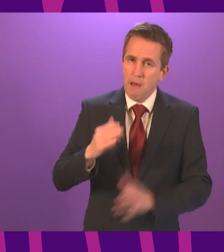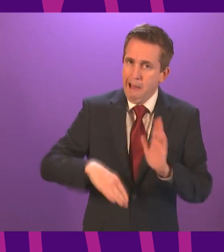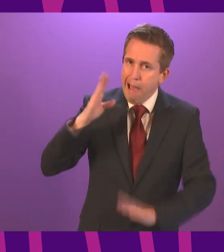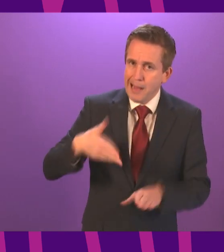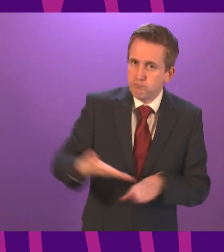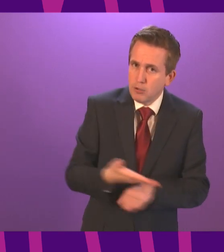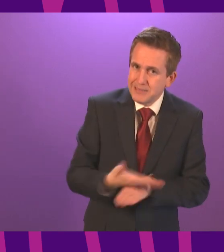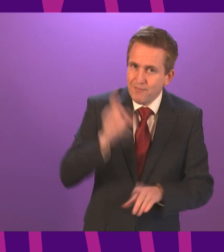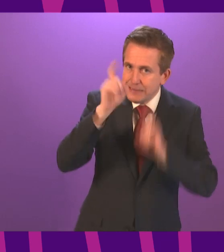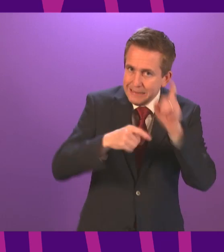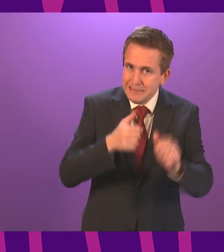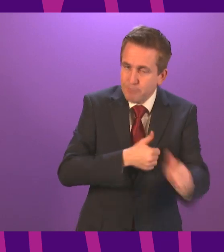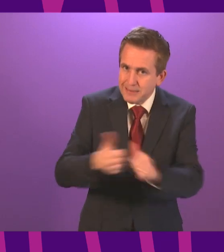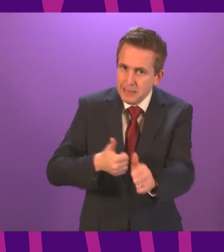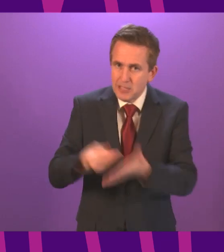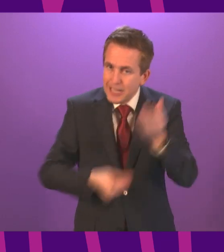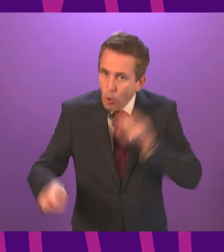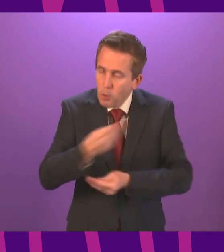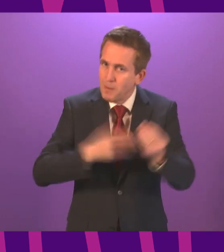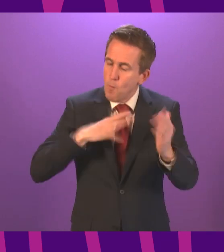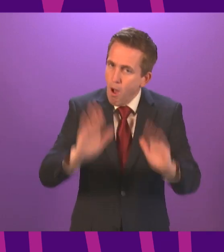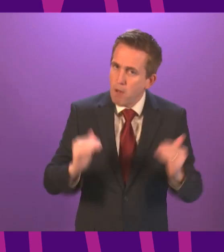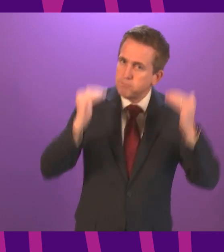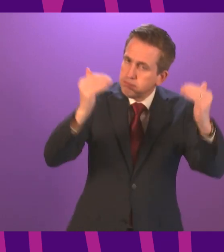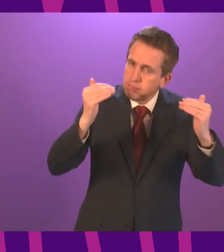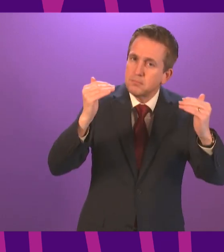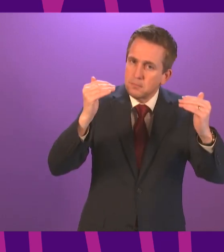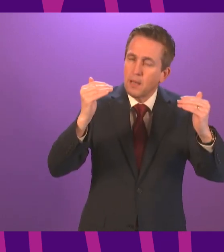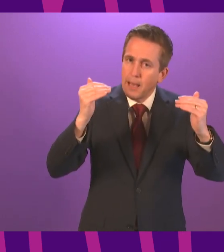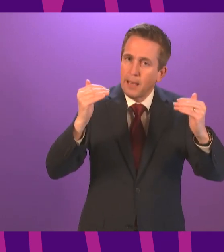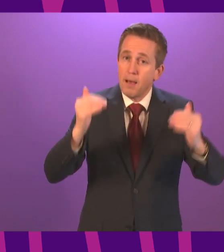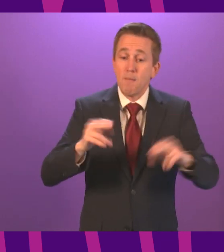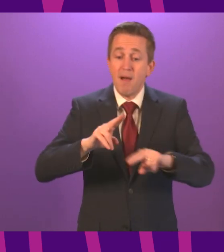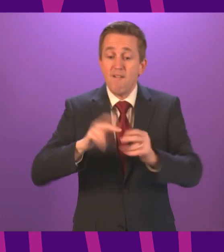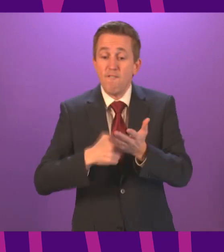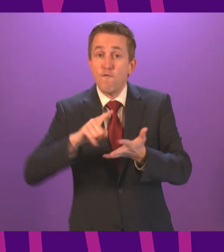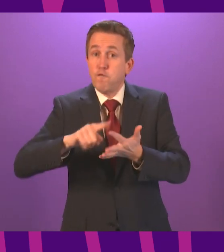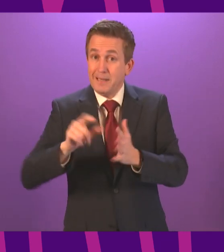We remain concerned that the focus of free ports may be on the low-cost, low-wage, low-value